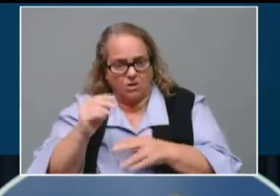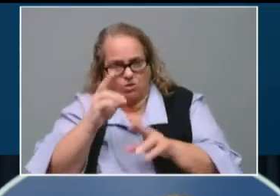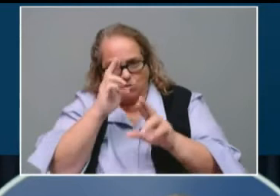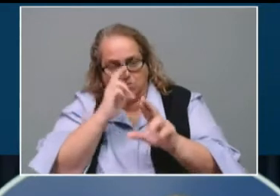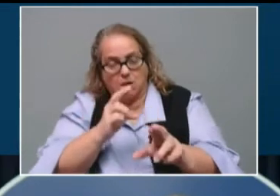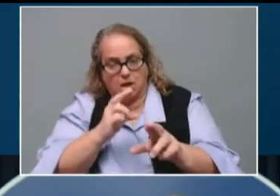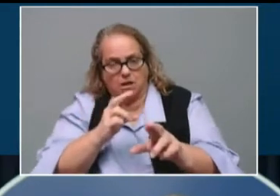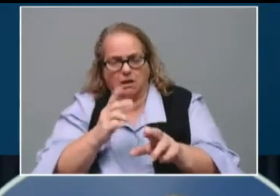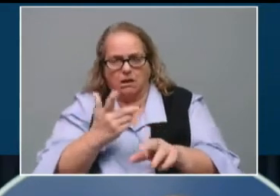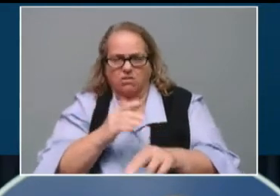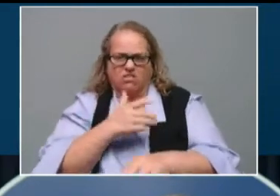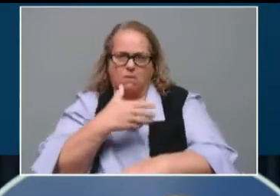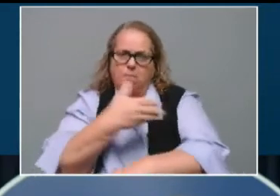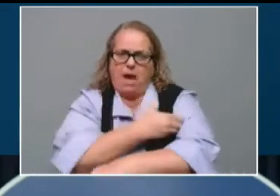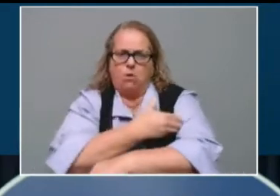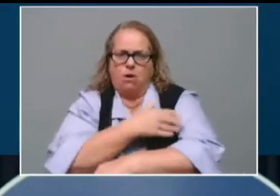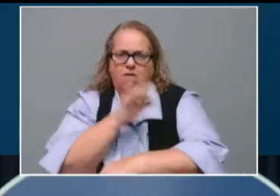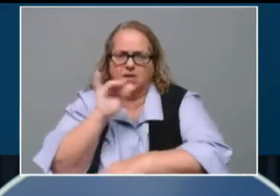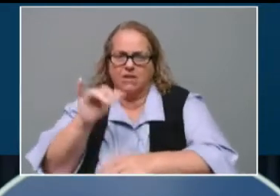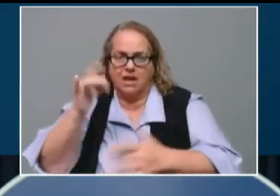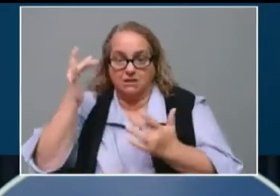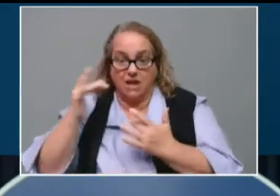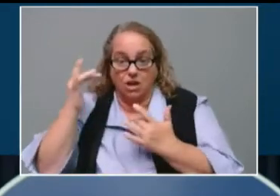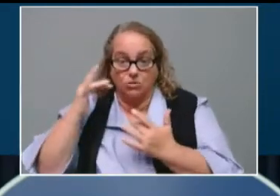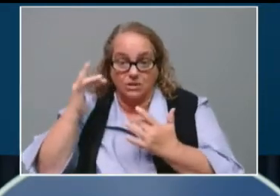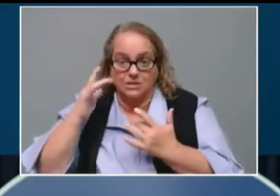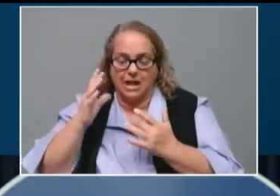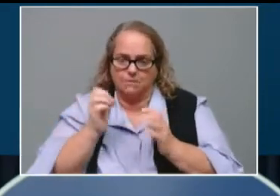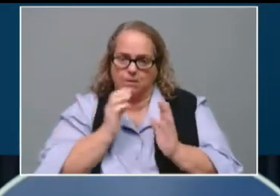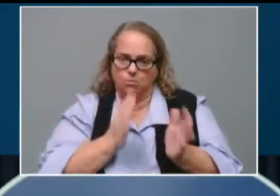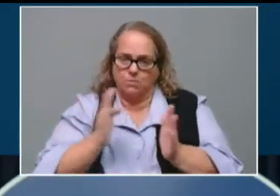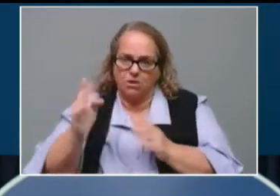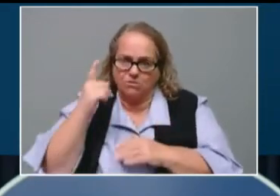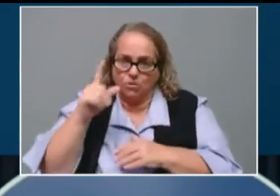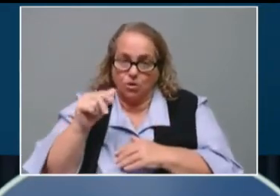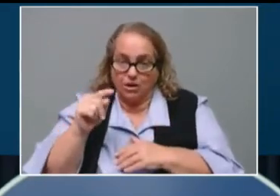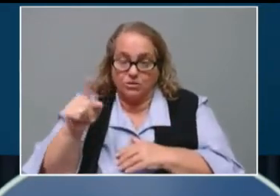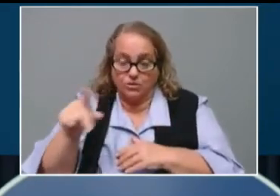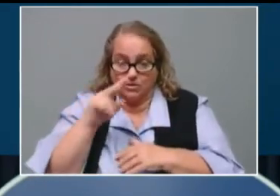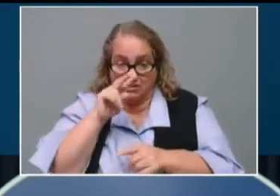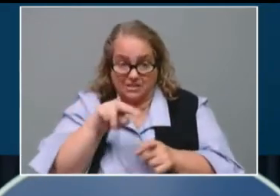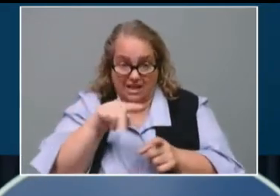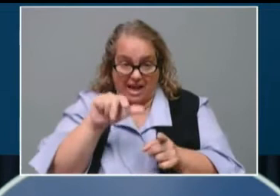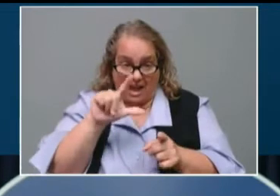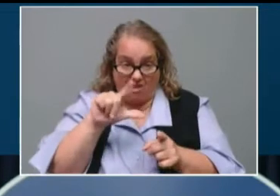can do and be prepared for it. So you got the alpha variant which is the first spike